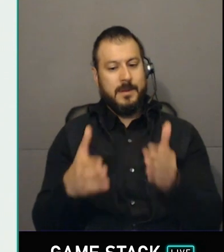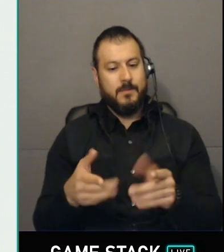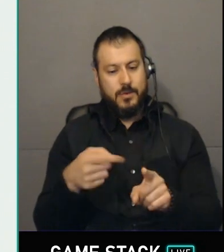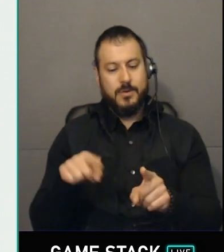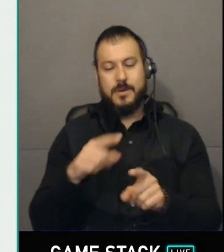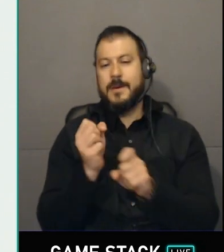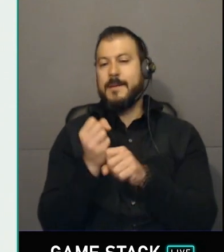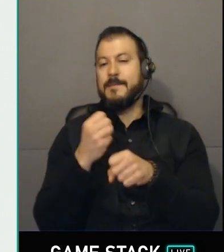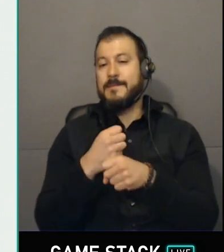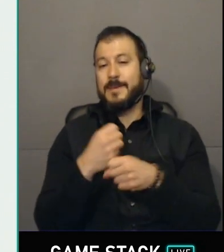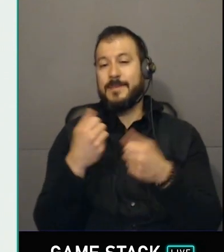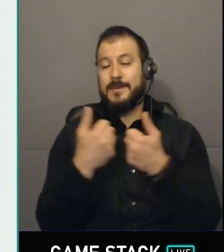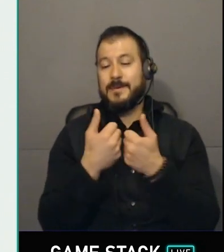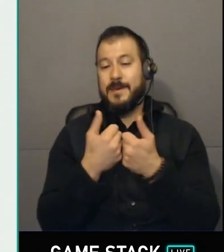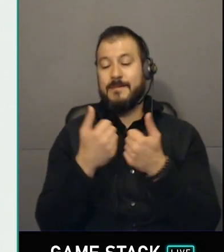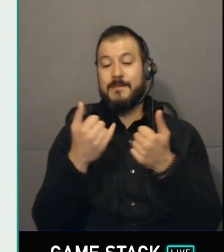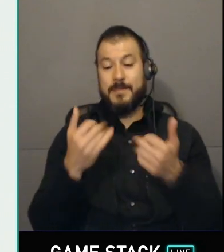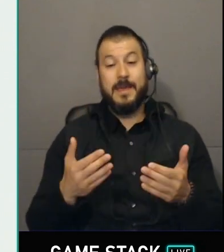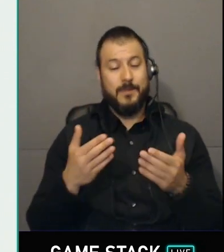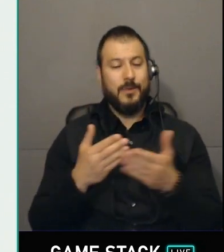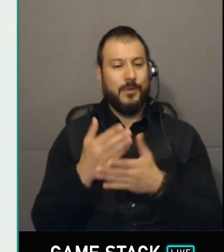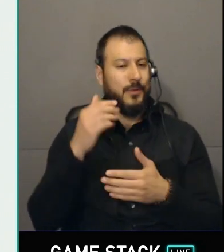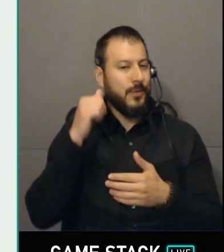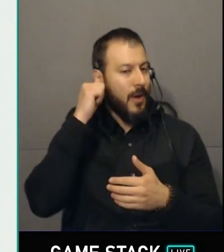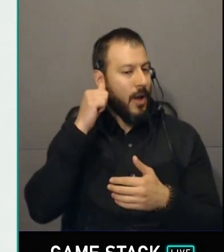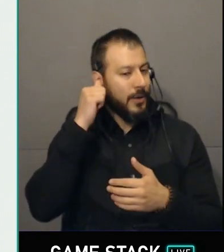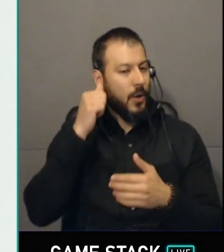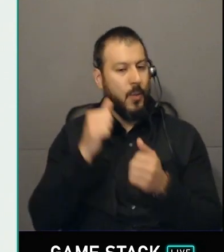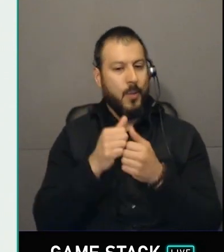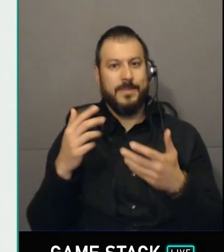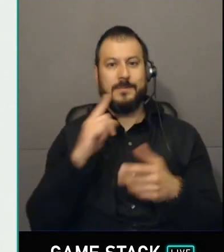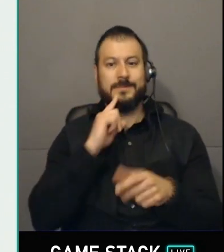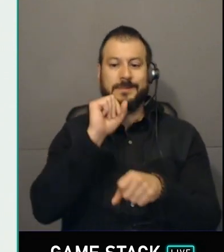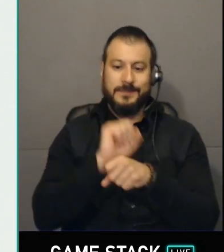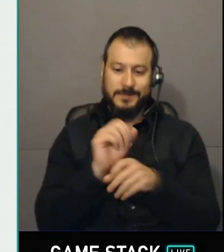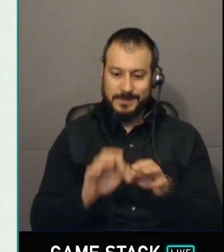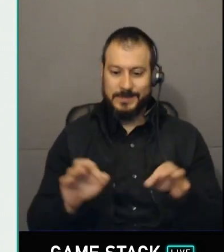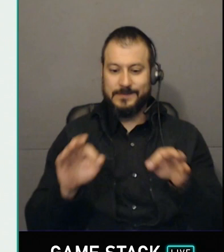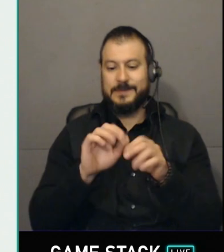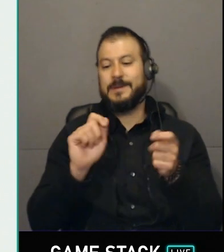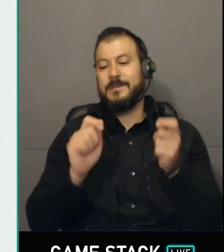audio, without significantly modifying the design of the game?